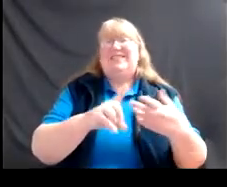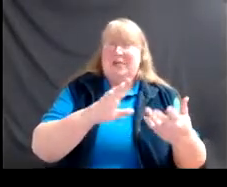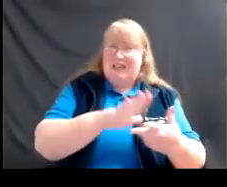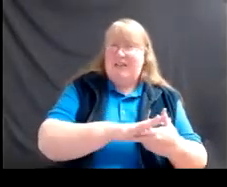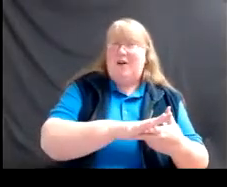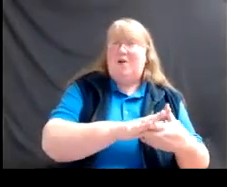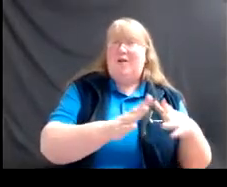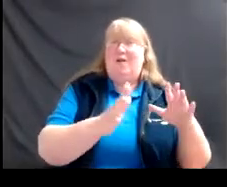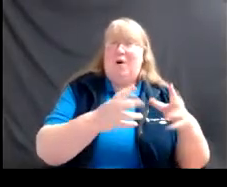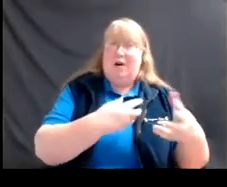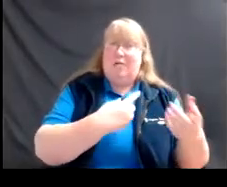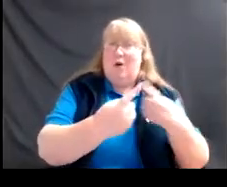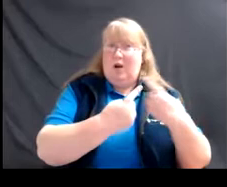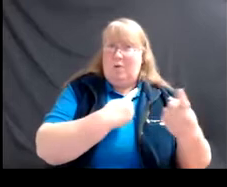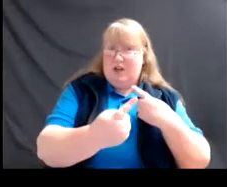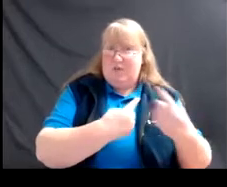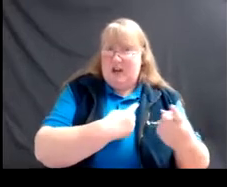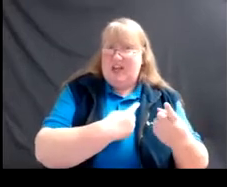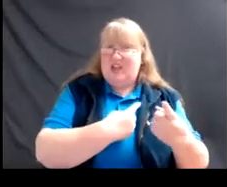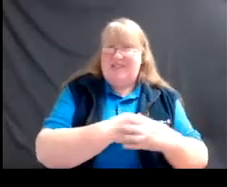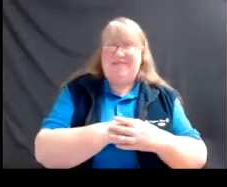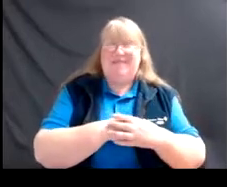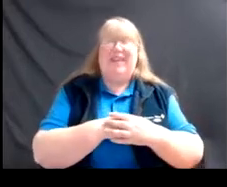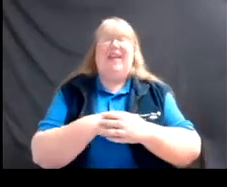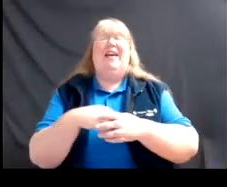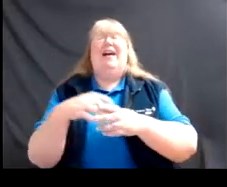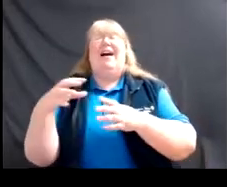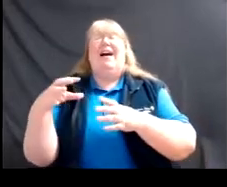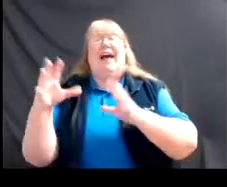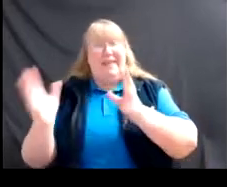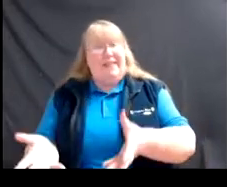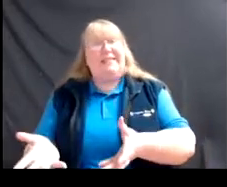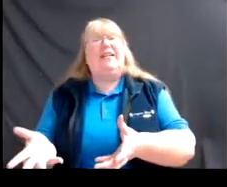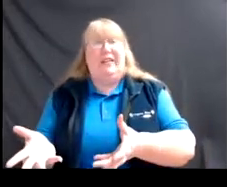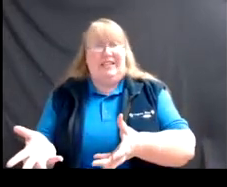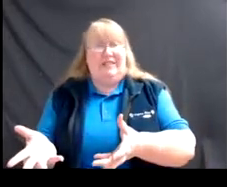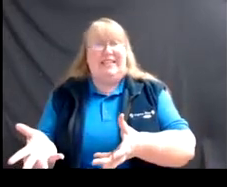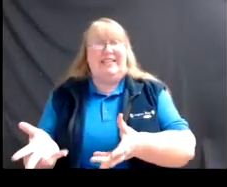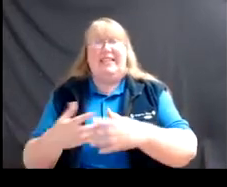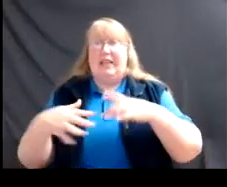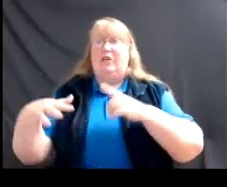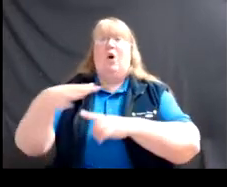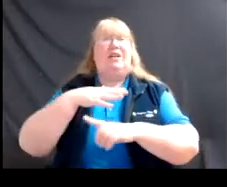so telephone or one-on-one communication, and then the signaling devices to let you know what